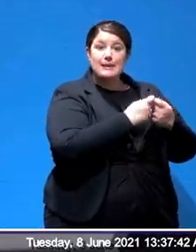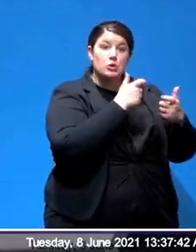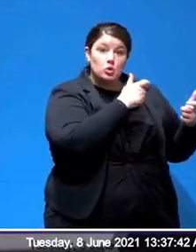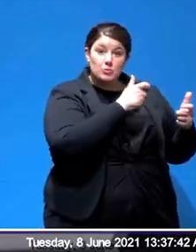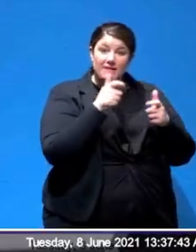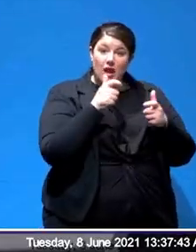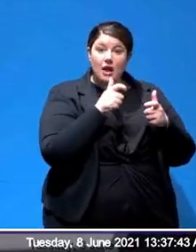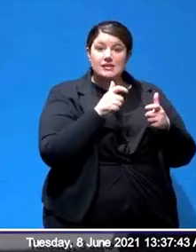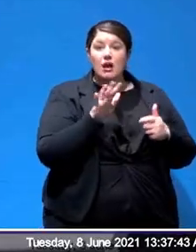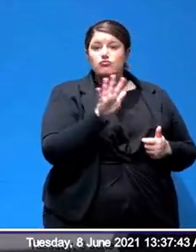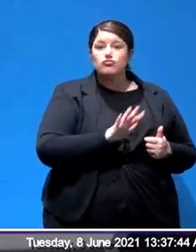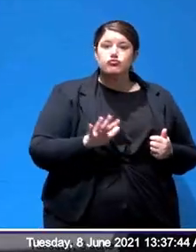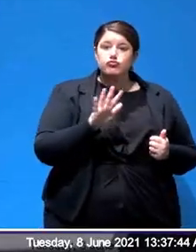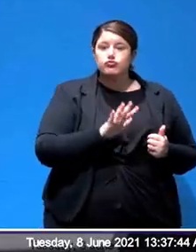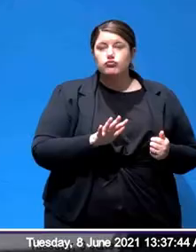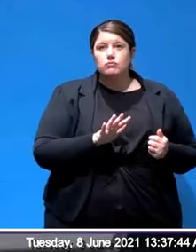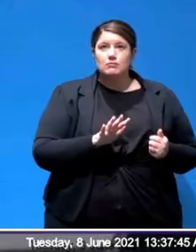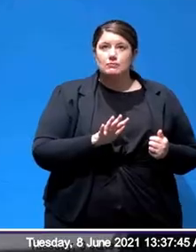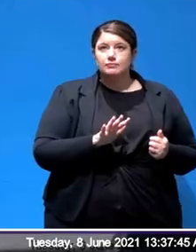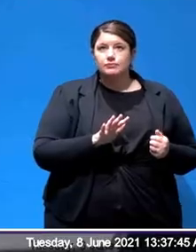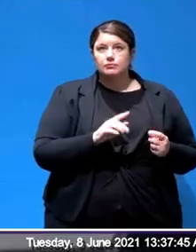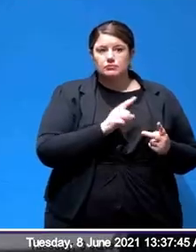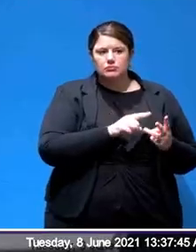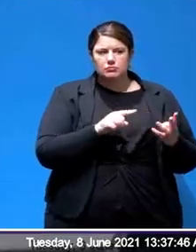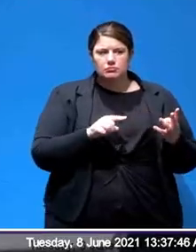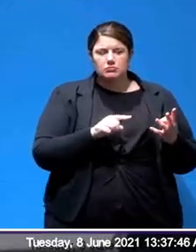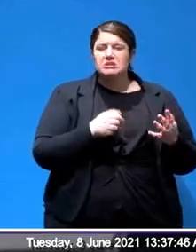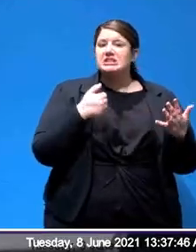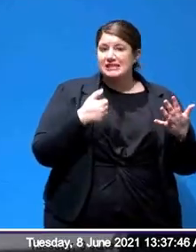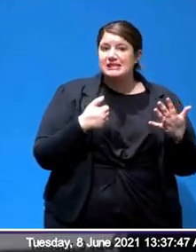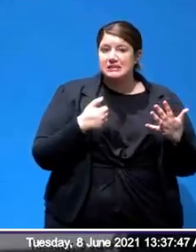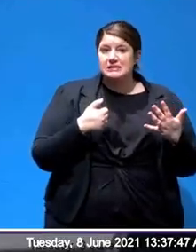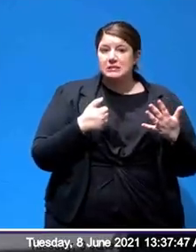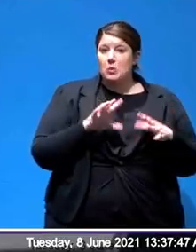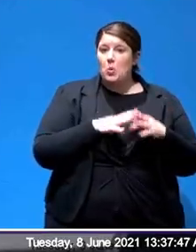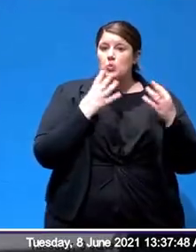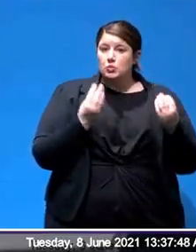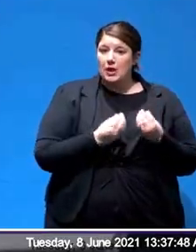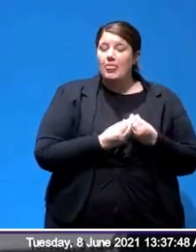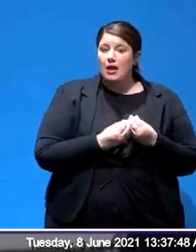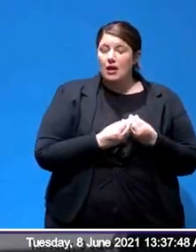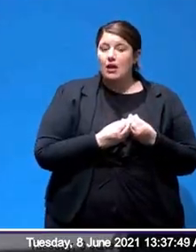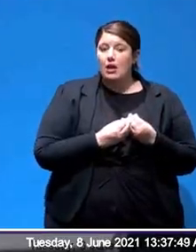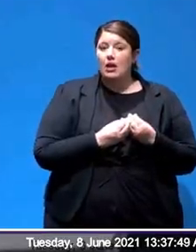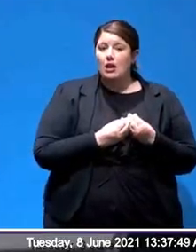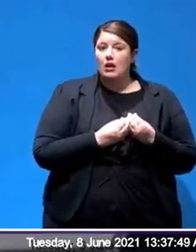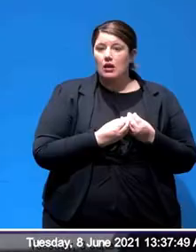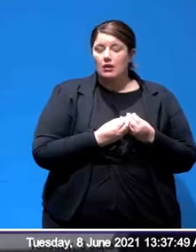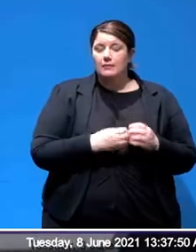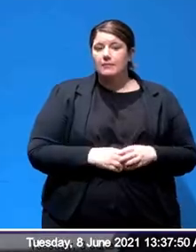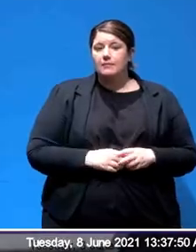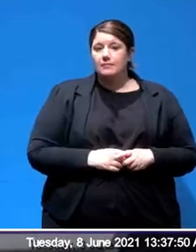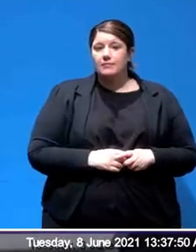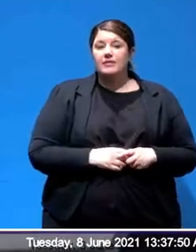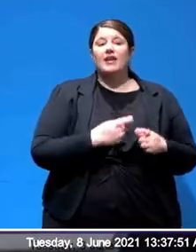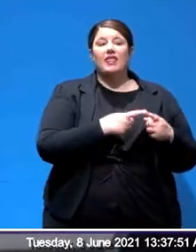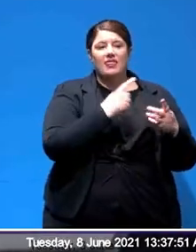approximately six each, and under them sit the disability services officers